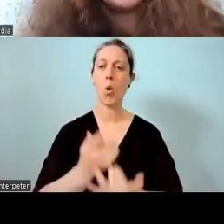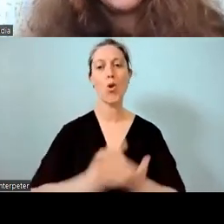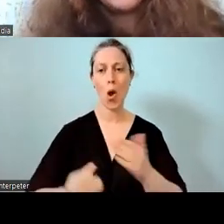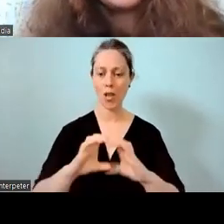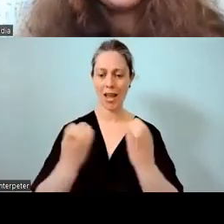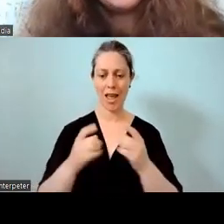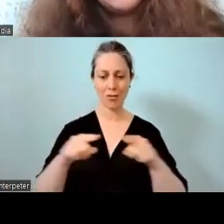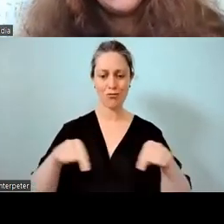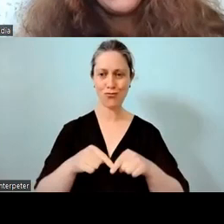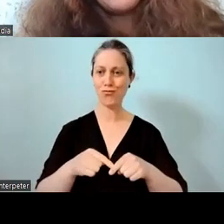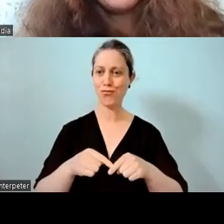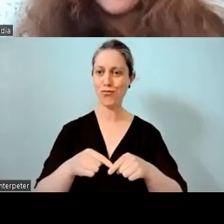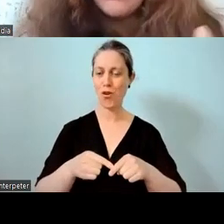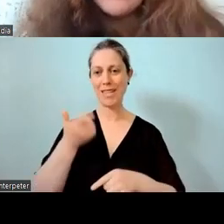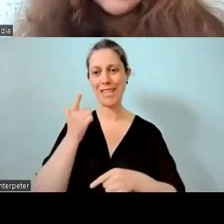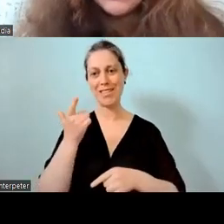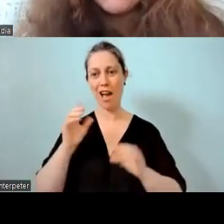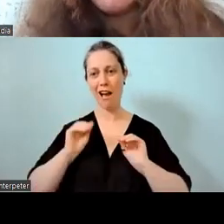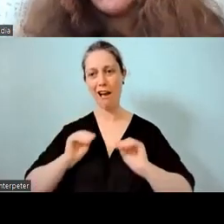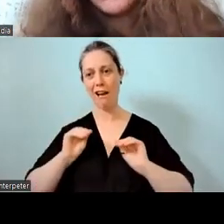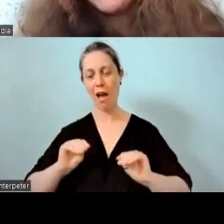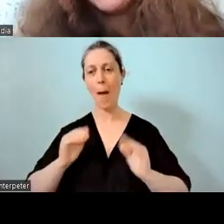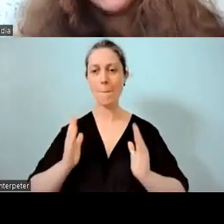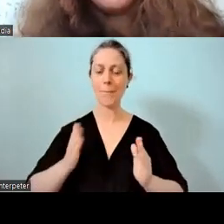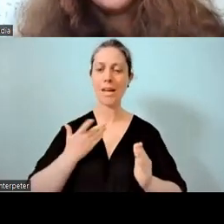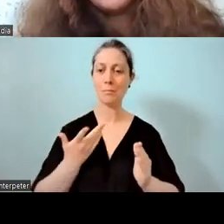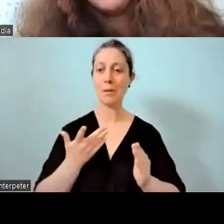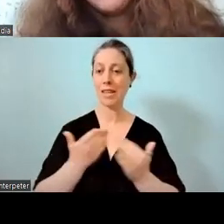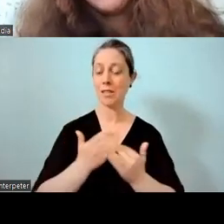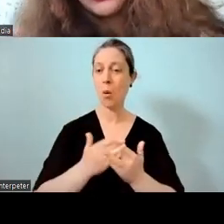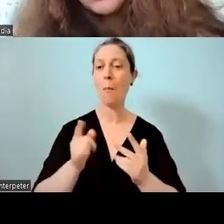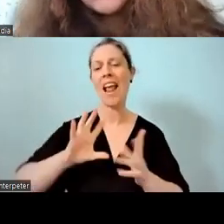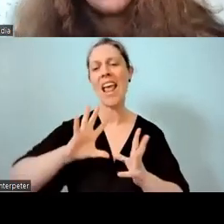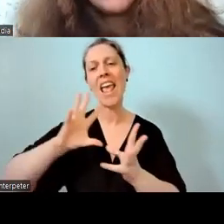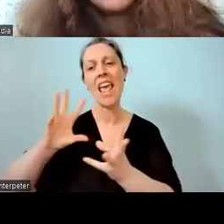that should be accessible. Lives, what does EGL vision in the education space